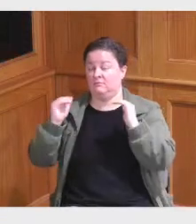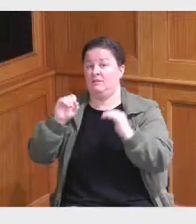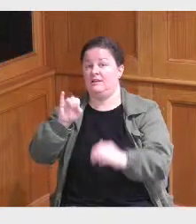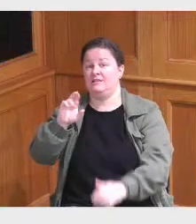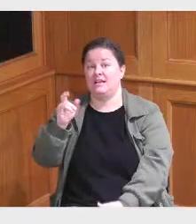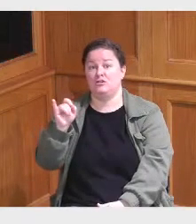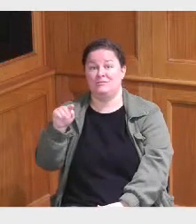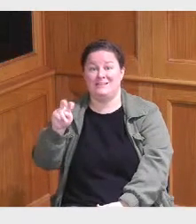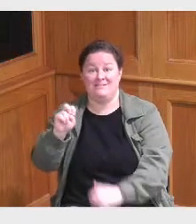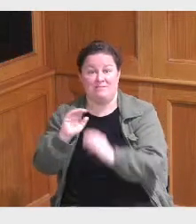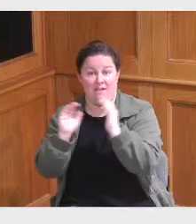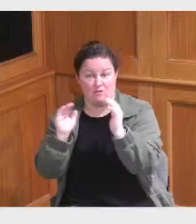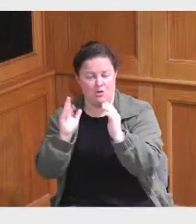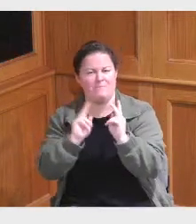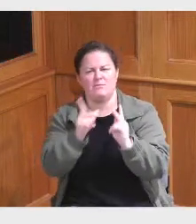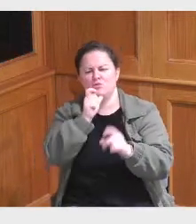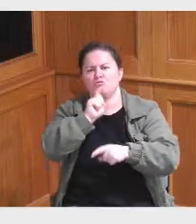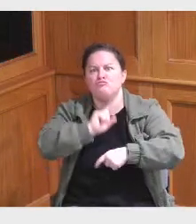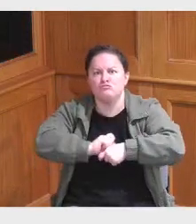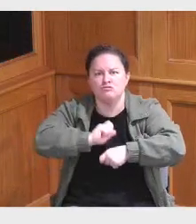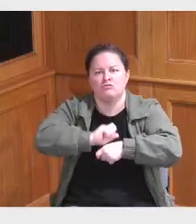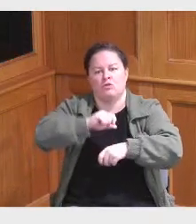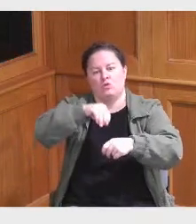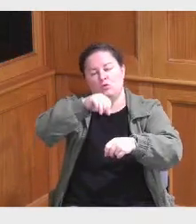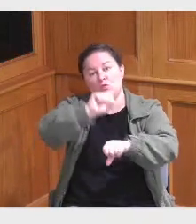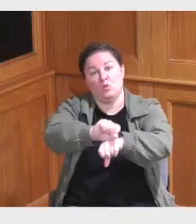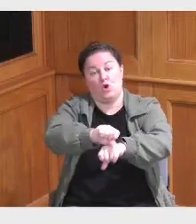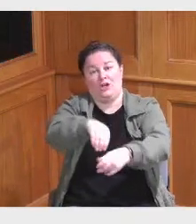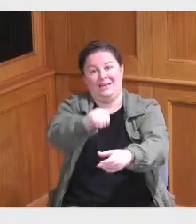that actually work inside those agencies to make sure that everyone knows that it's available